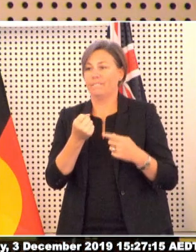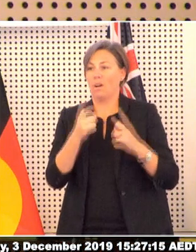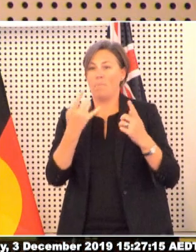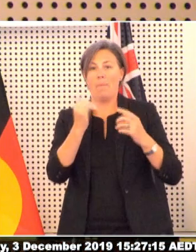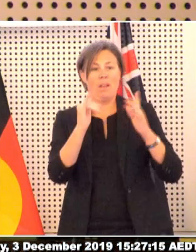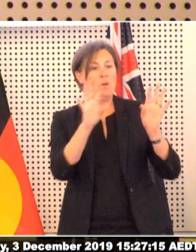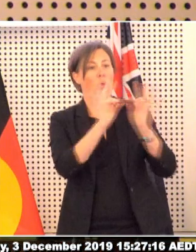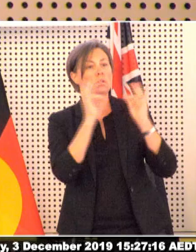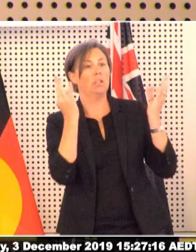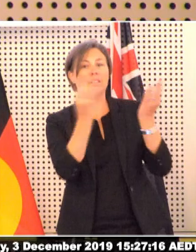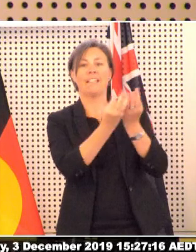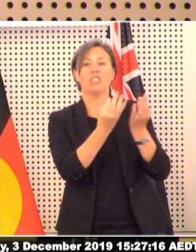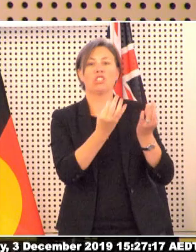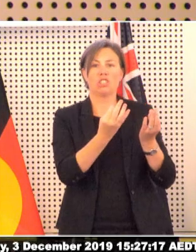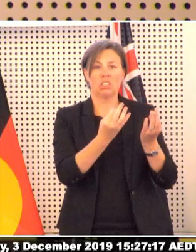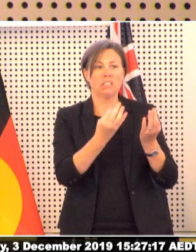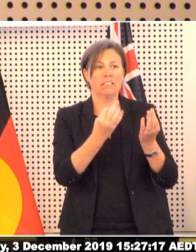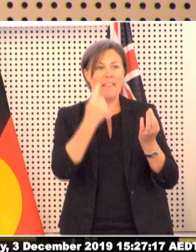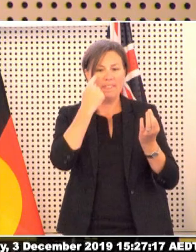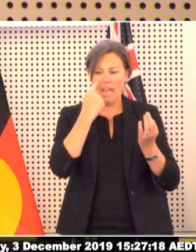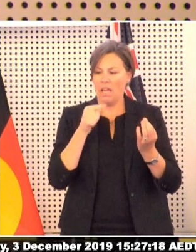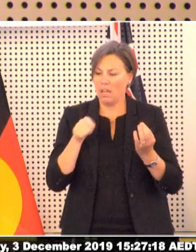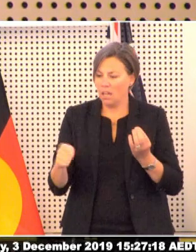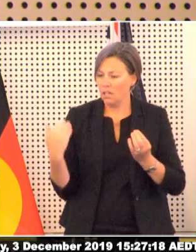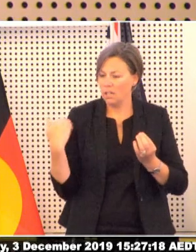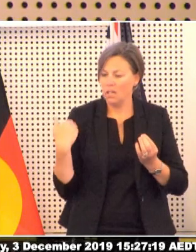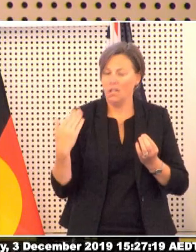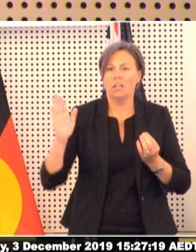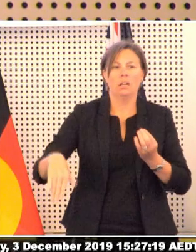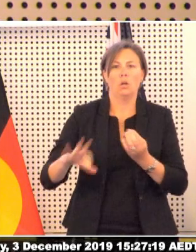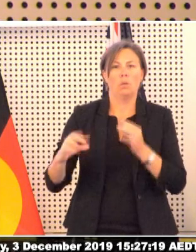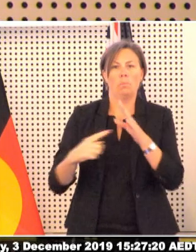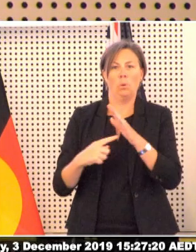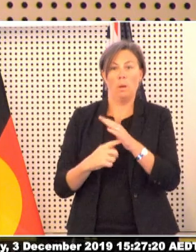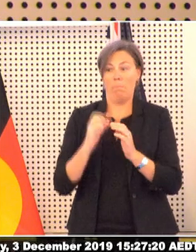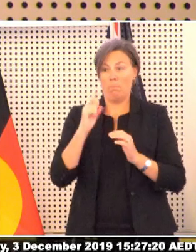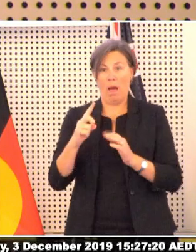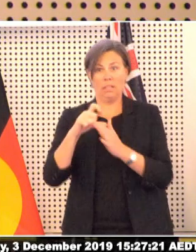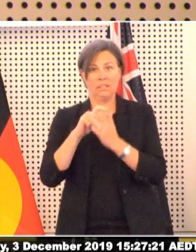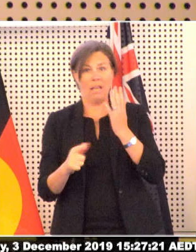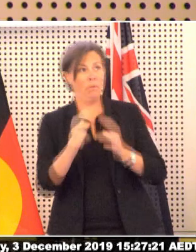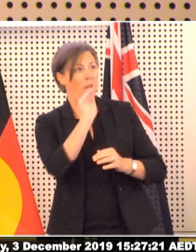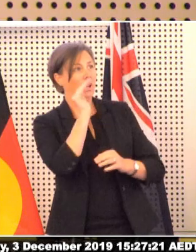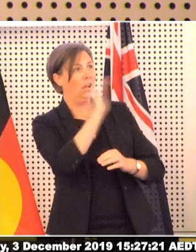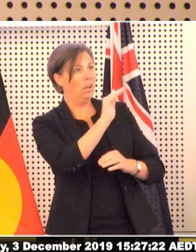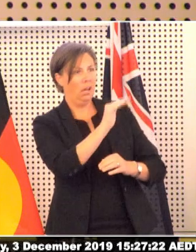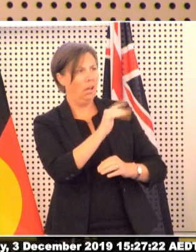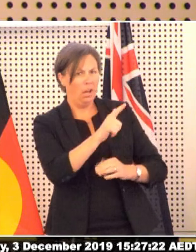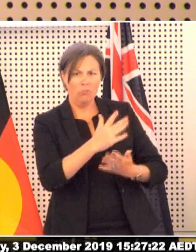perspective might not be terribly important but yet from the perspective of the person with disability, the resident, are reflective of this lack of empowerment.